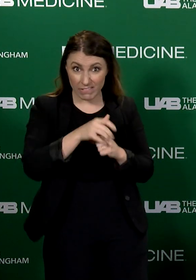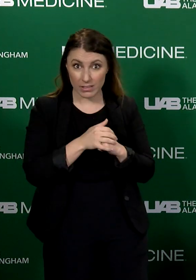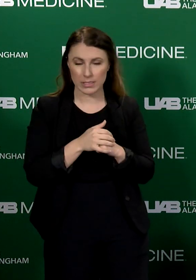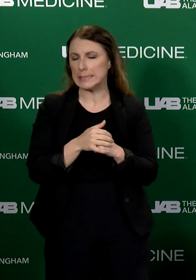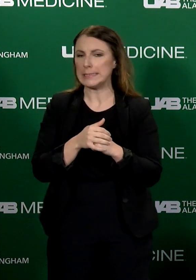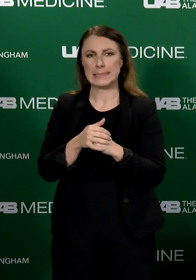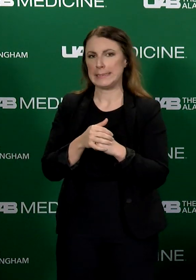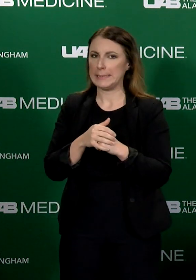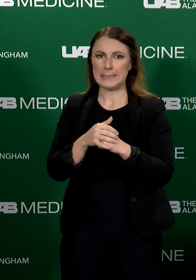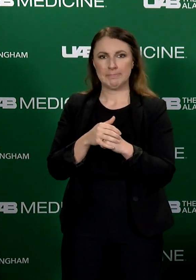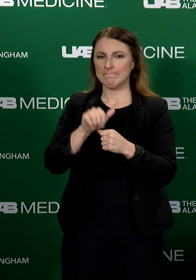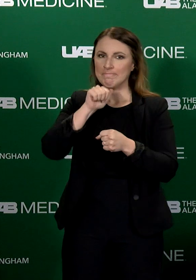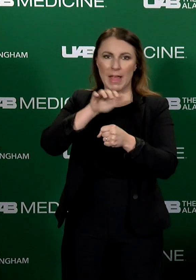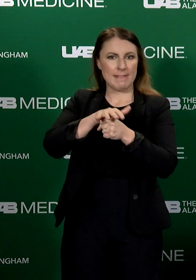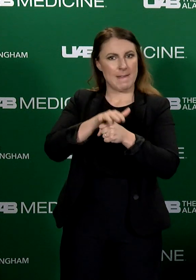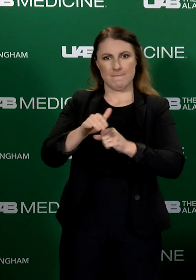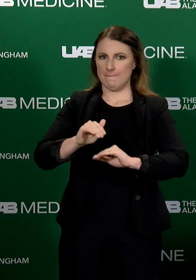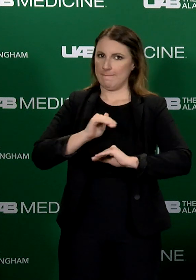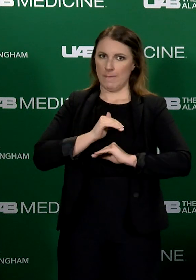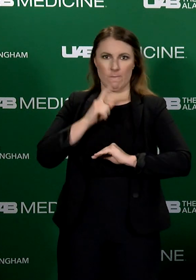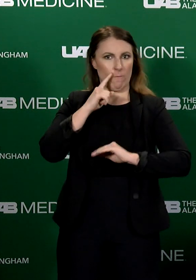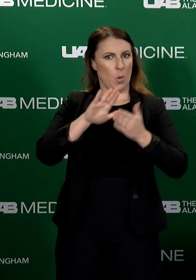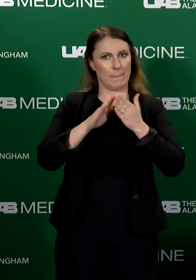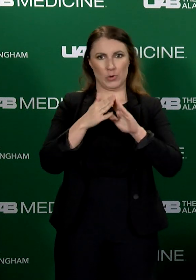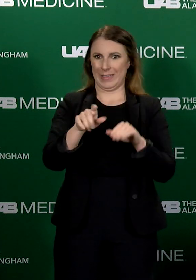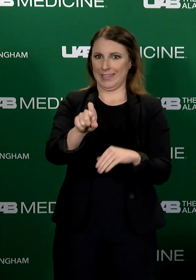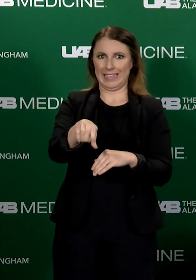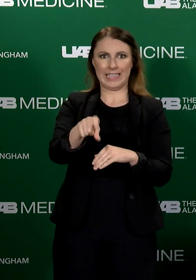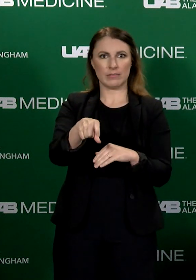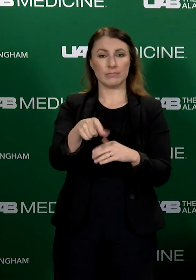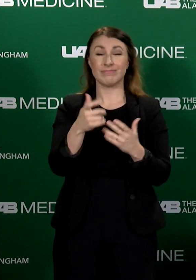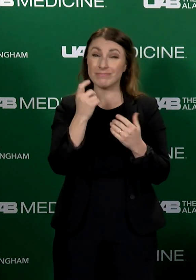adequate for the need in the community and this is our first site that we will